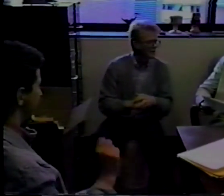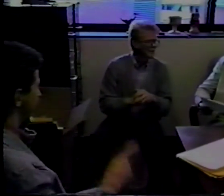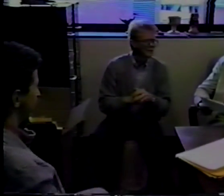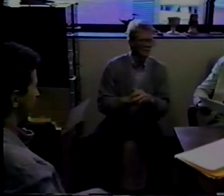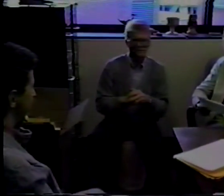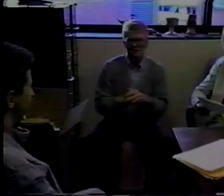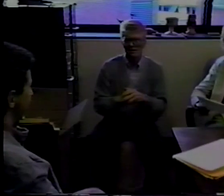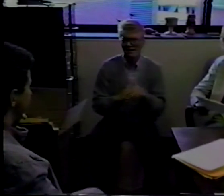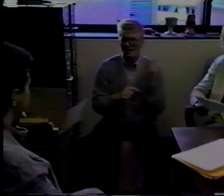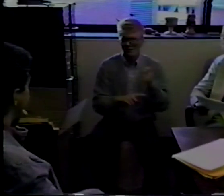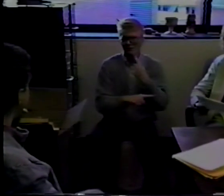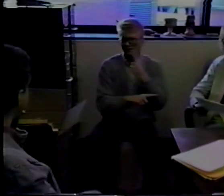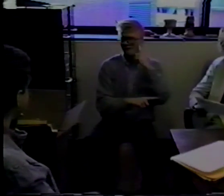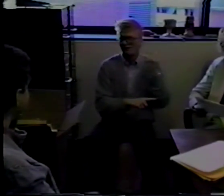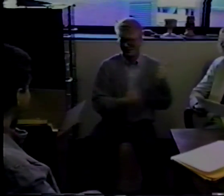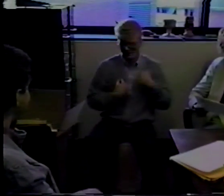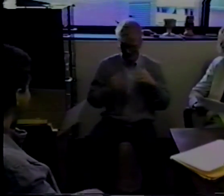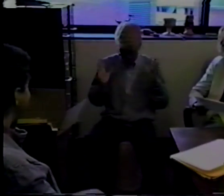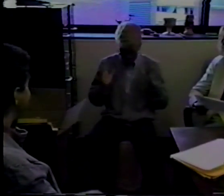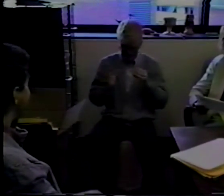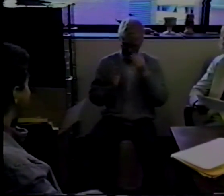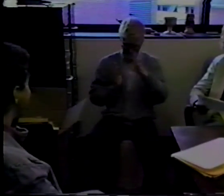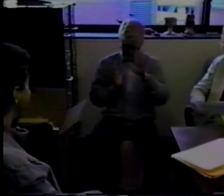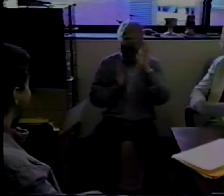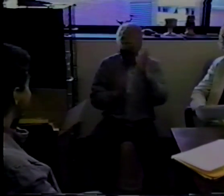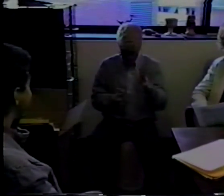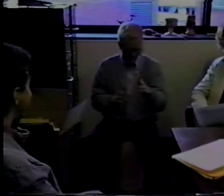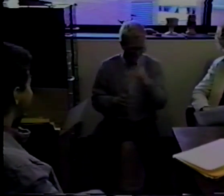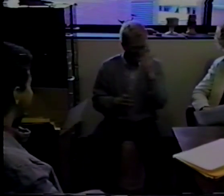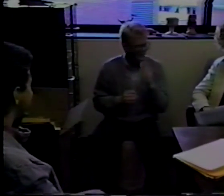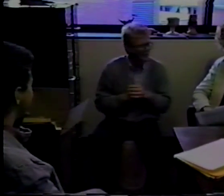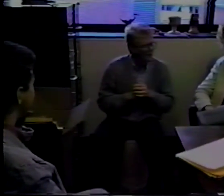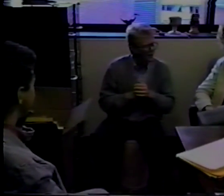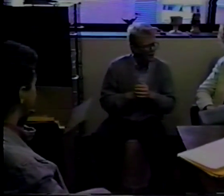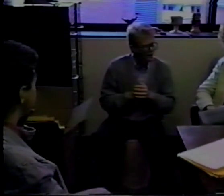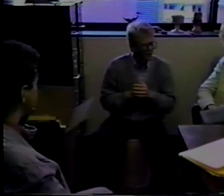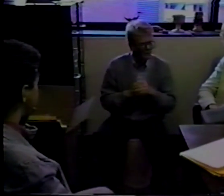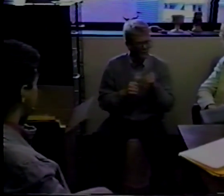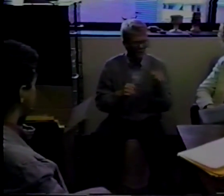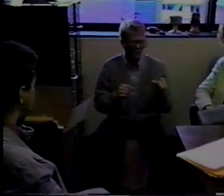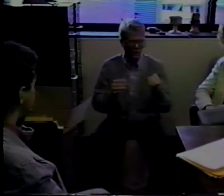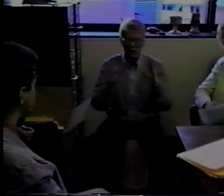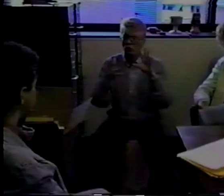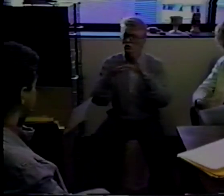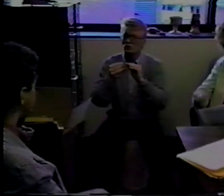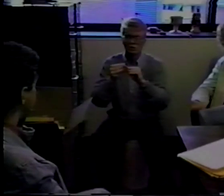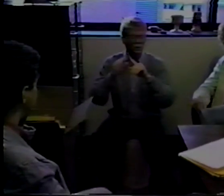I have to say that for myself Um - well the -- it --the story actually begins when